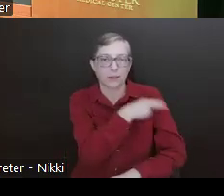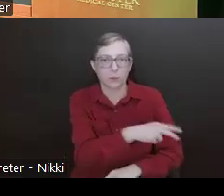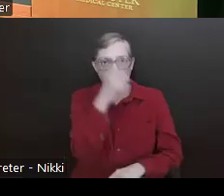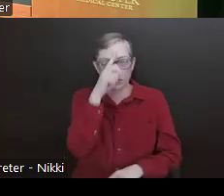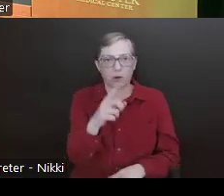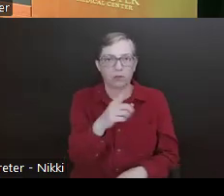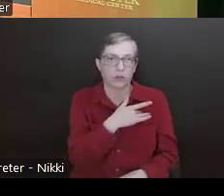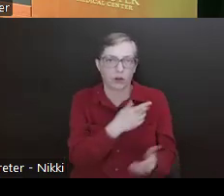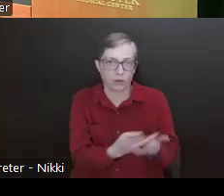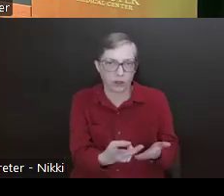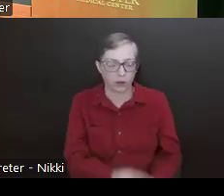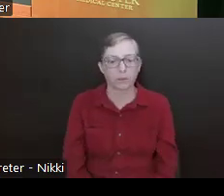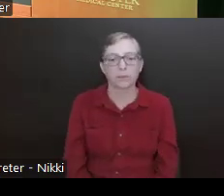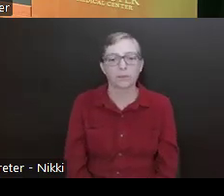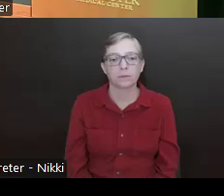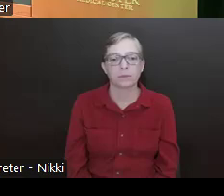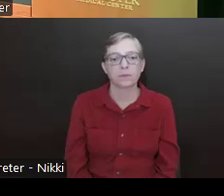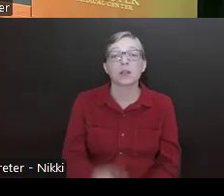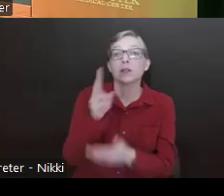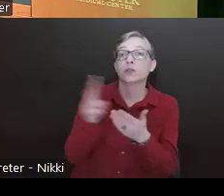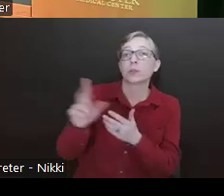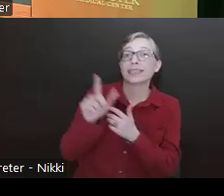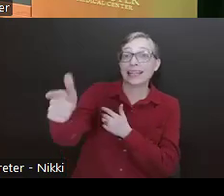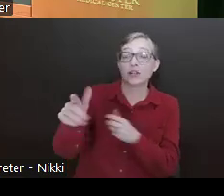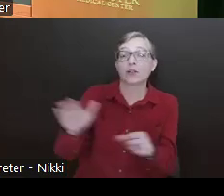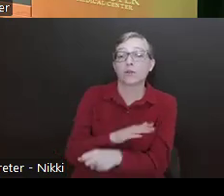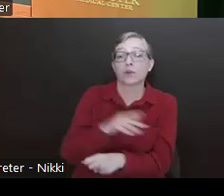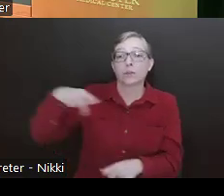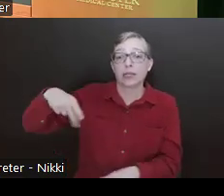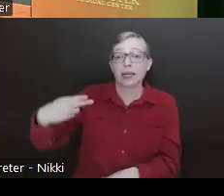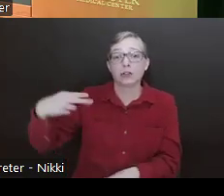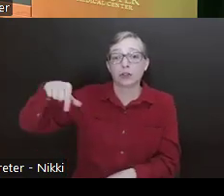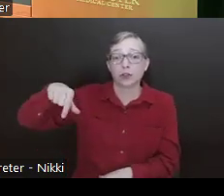later they would give them the full PHQ9 and folks needed to get a score of 10 or above to to be